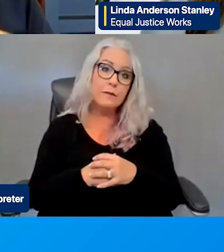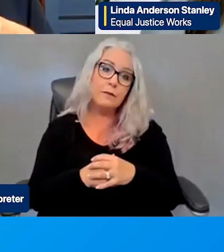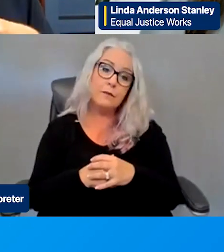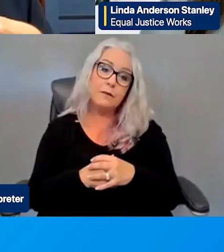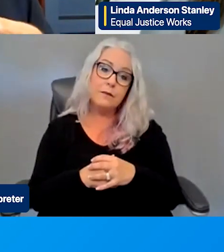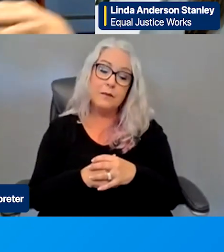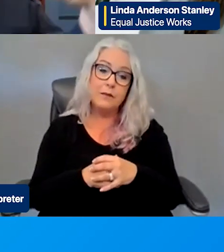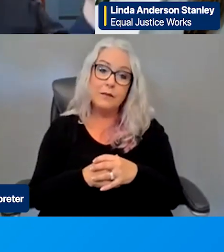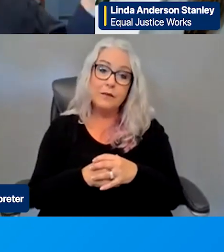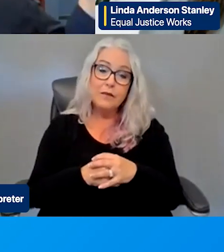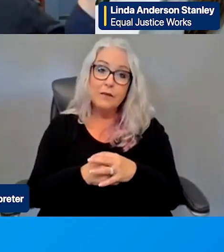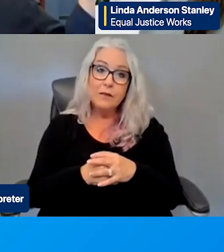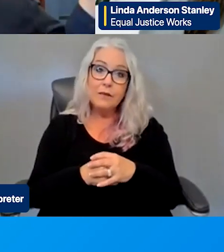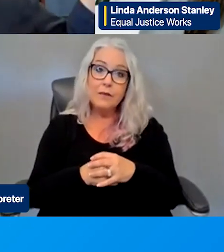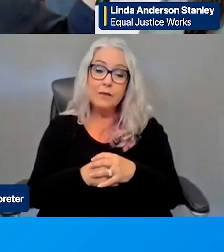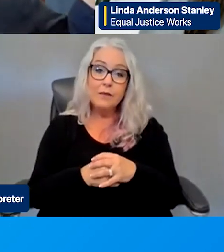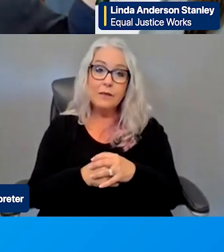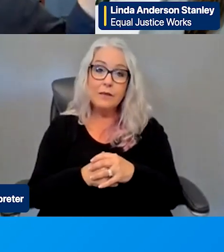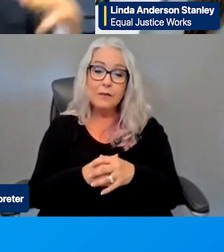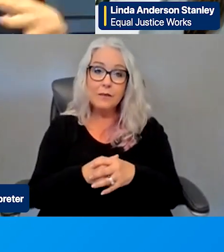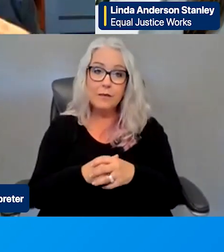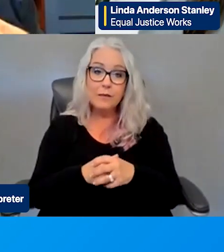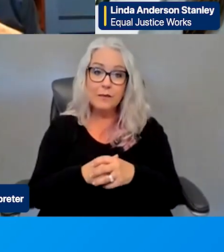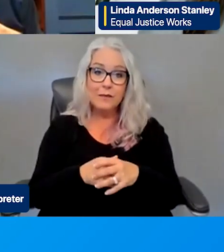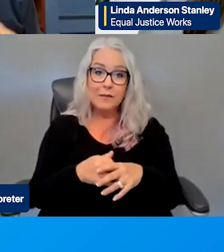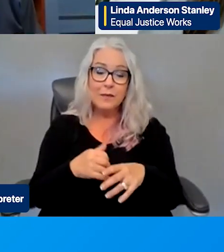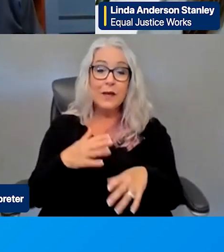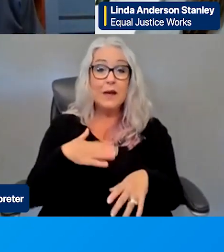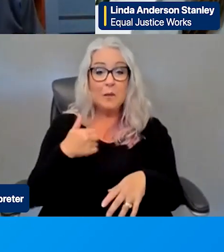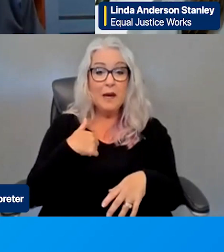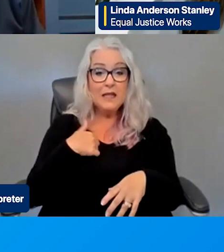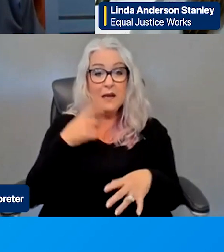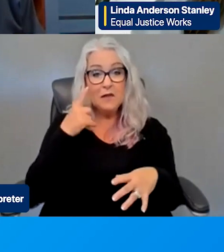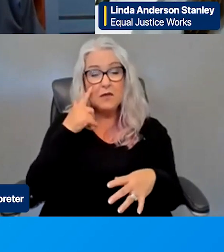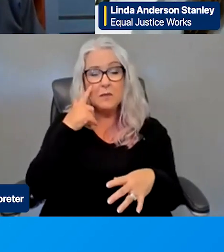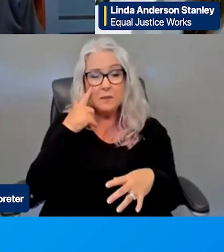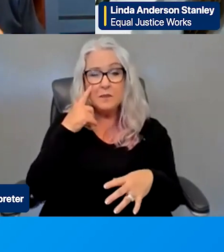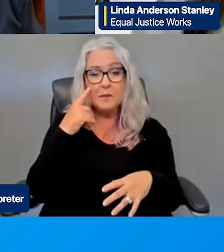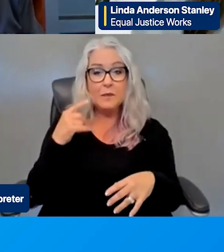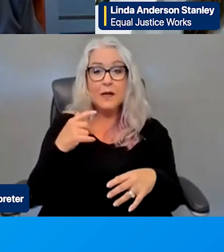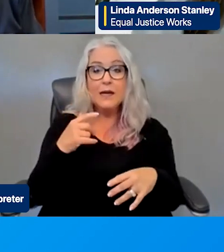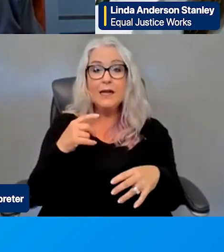conclusion that it's always a synthesis of advocacy approaches. Yes, you can sue.